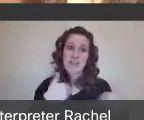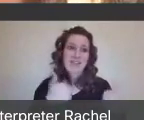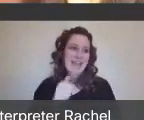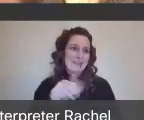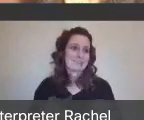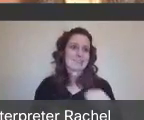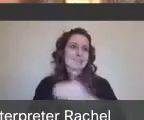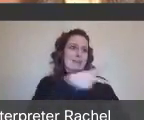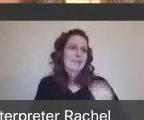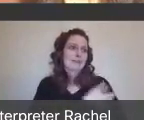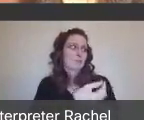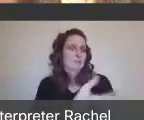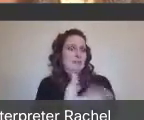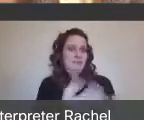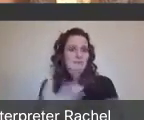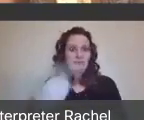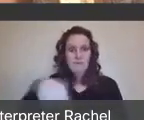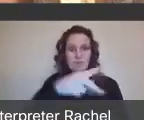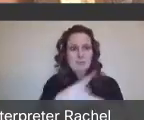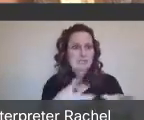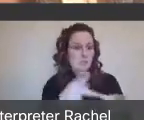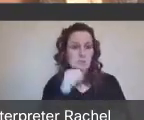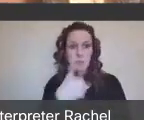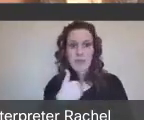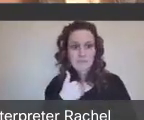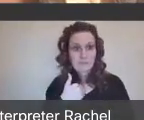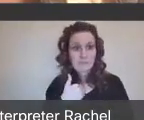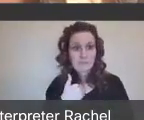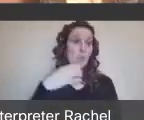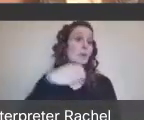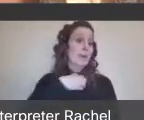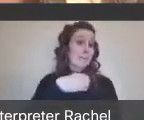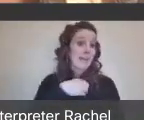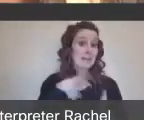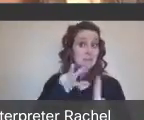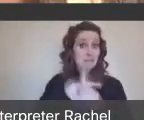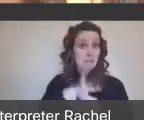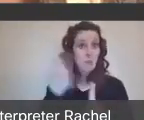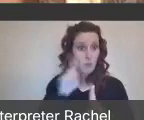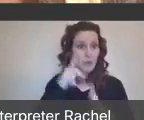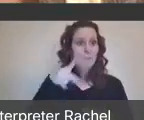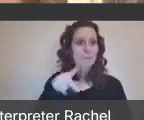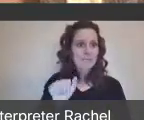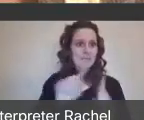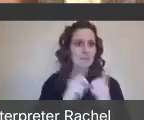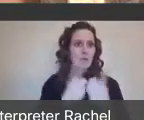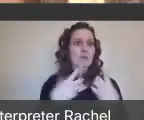for those places. So those complaints need to go to the Pennsylvania Department of Health.